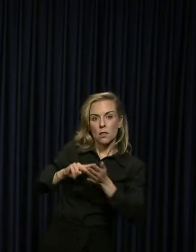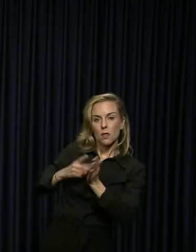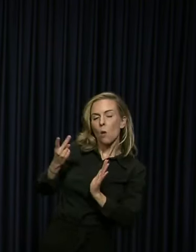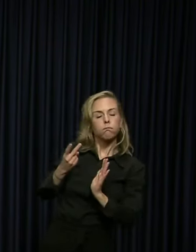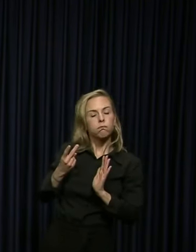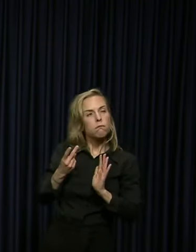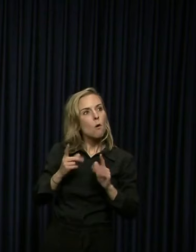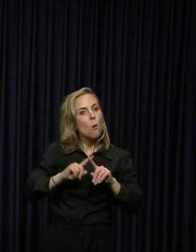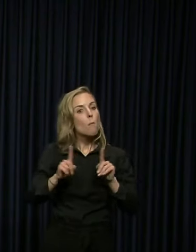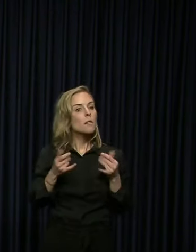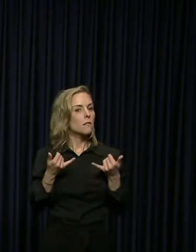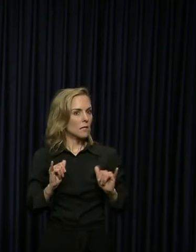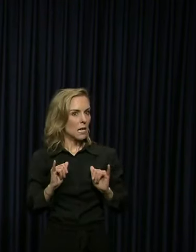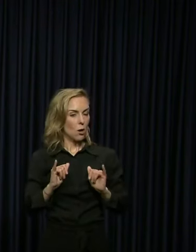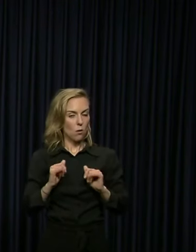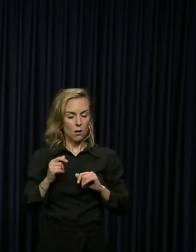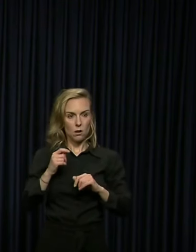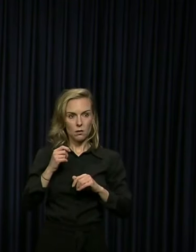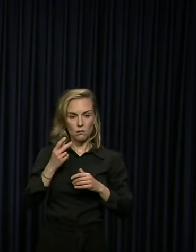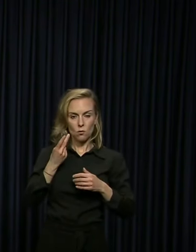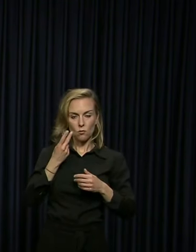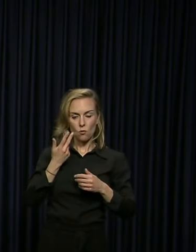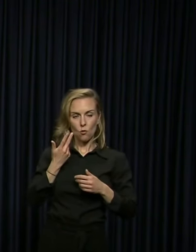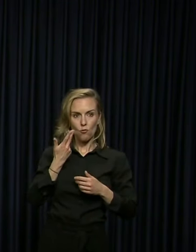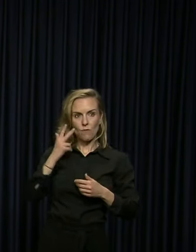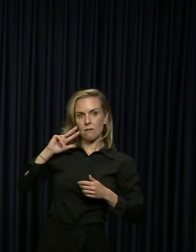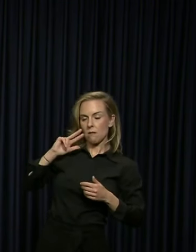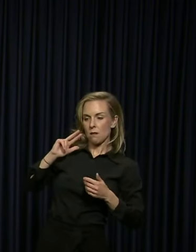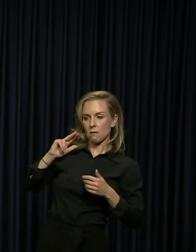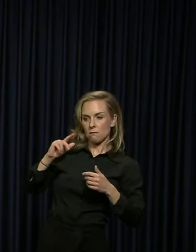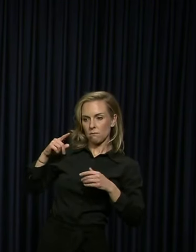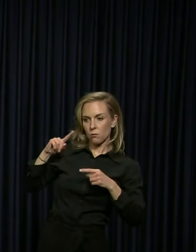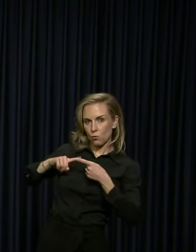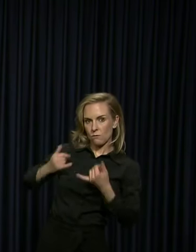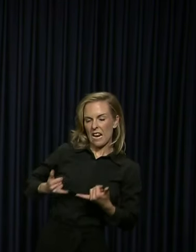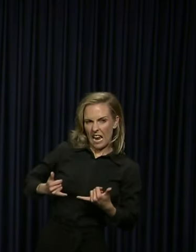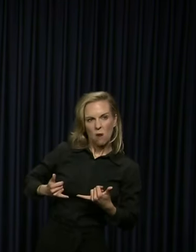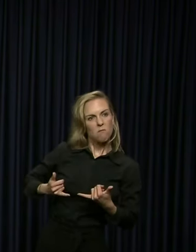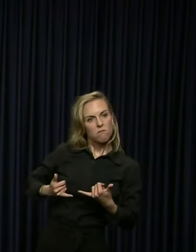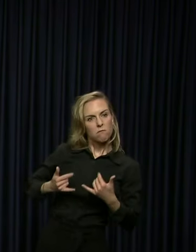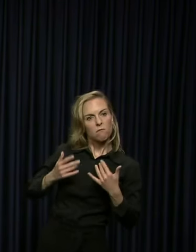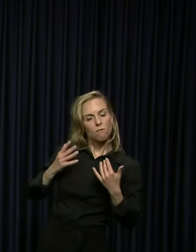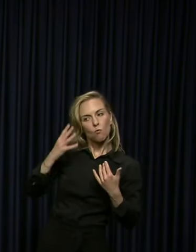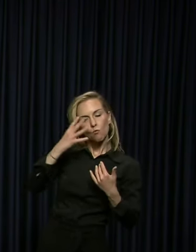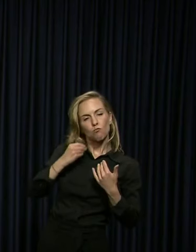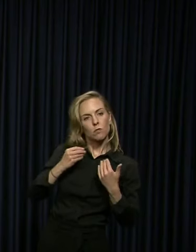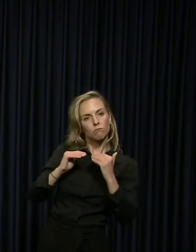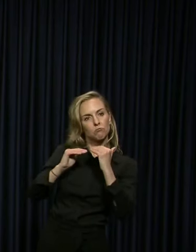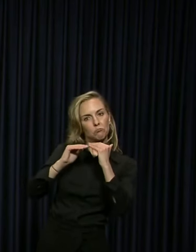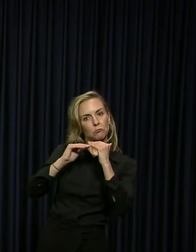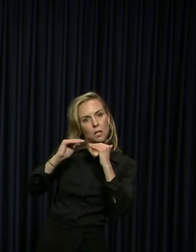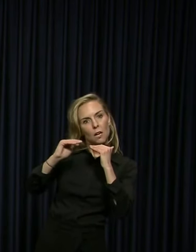NUMBERS OF POSITIVES.